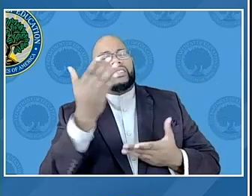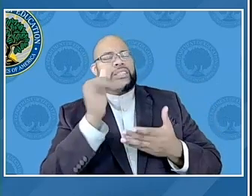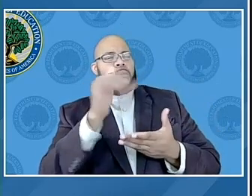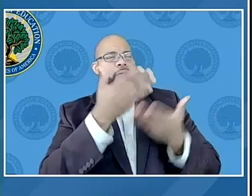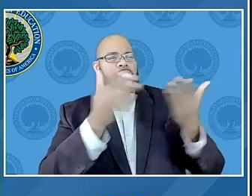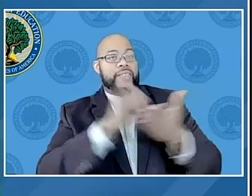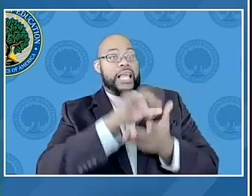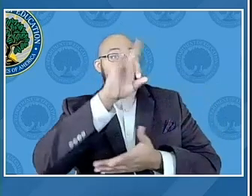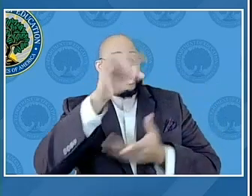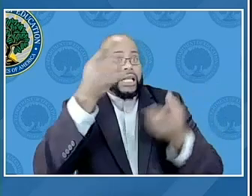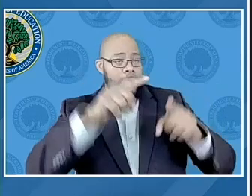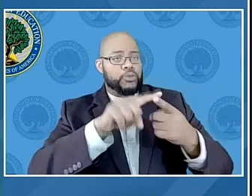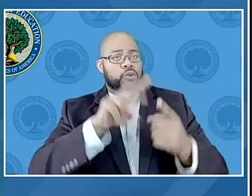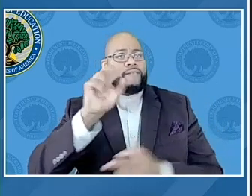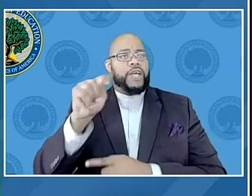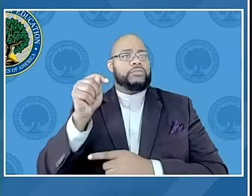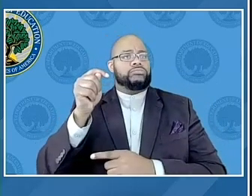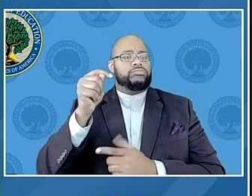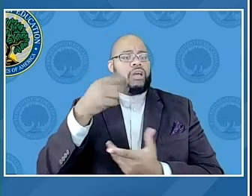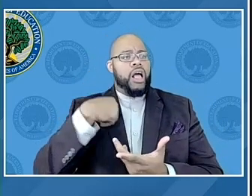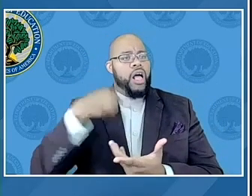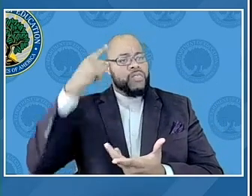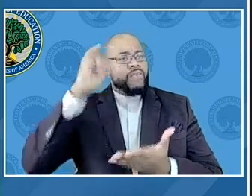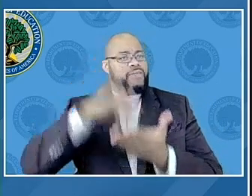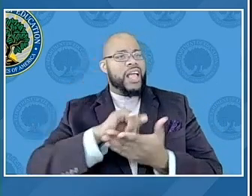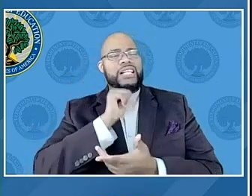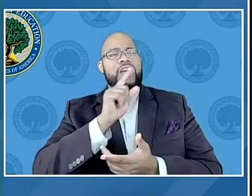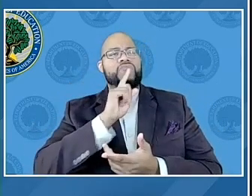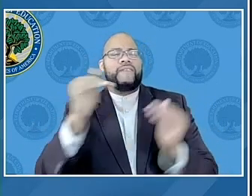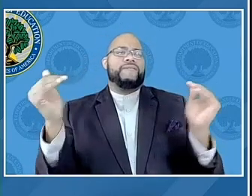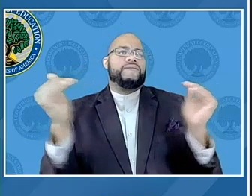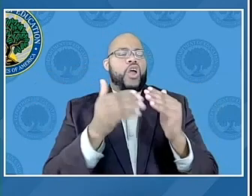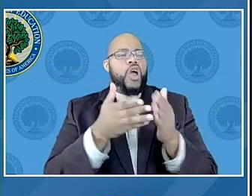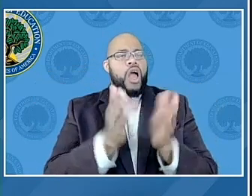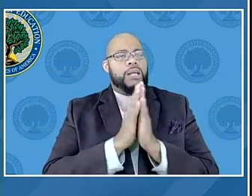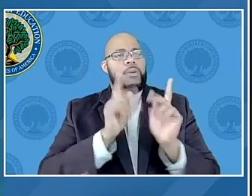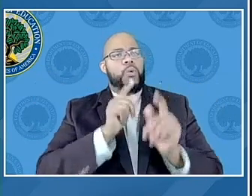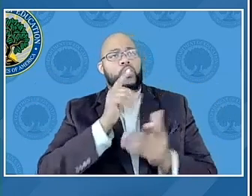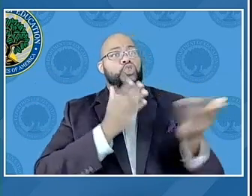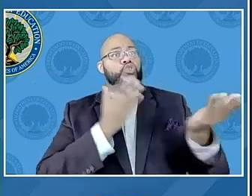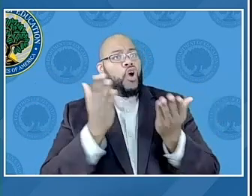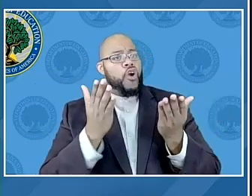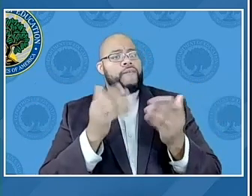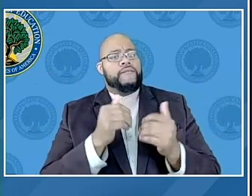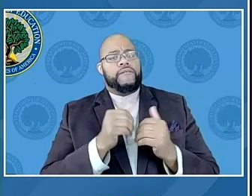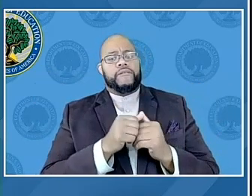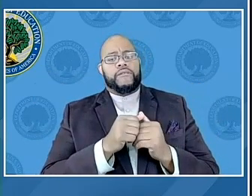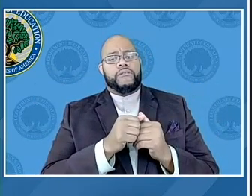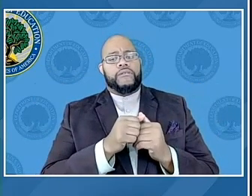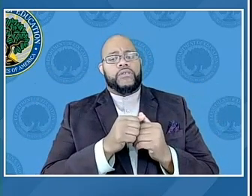veterans. And I think it's just not really fair to ask people who served 10, 15, and